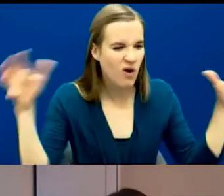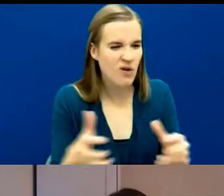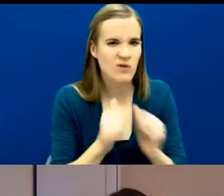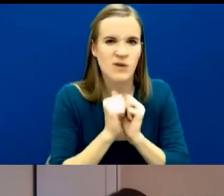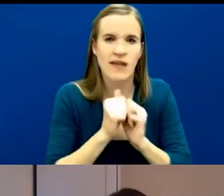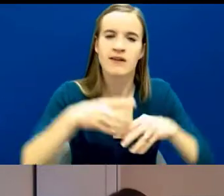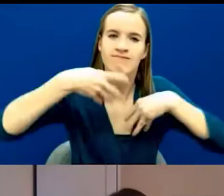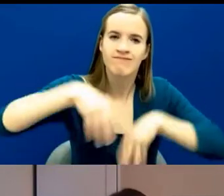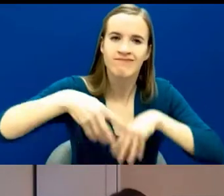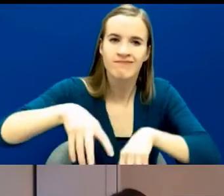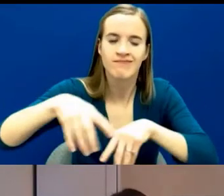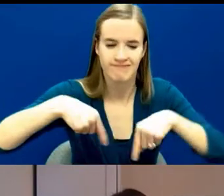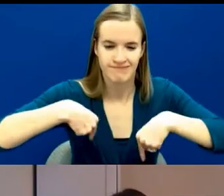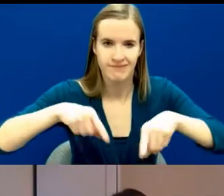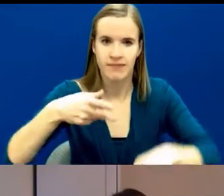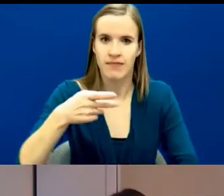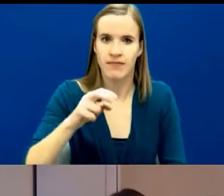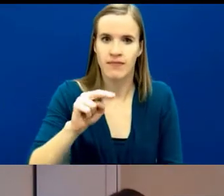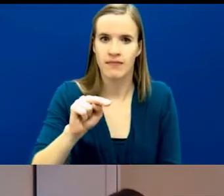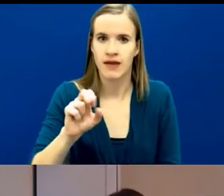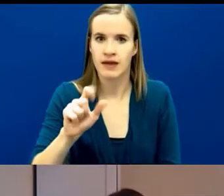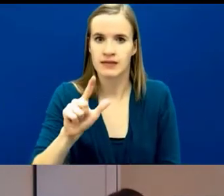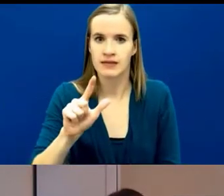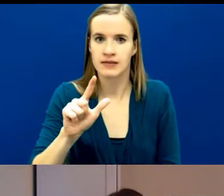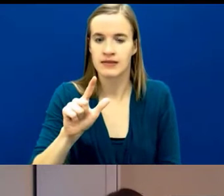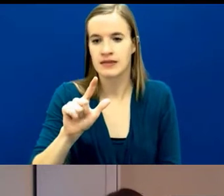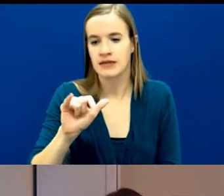to the Capitol, and as you just saw there, then there was a pre planned